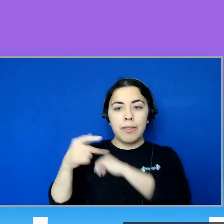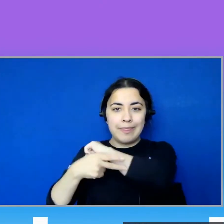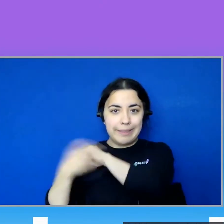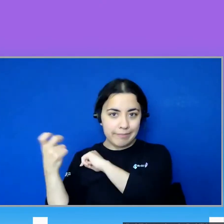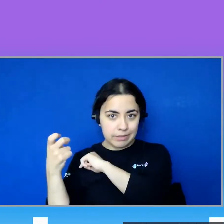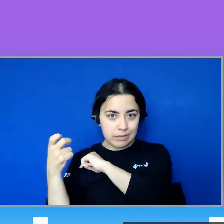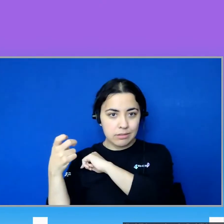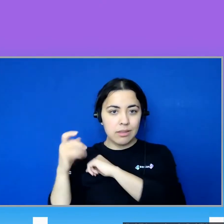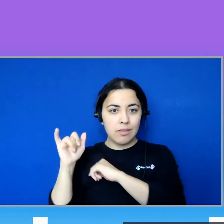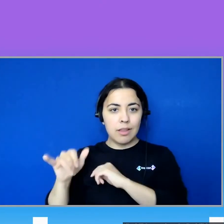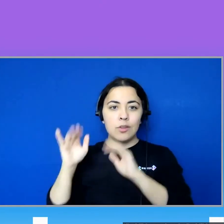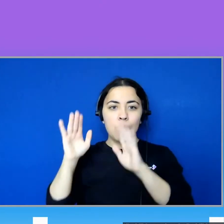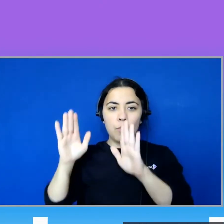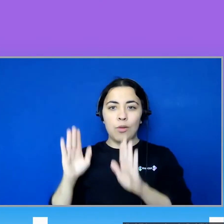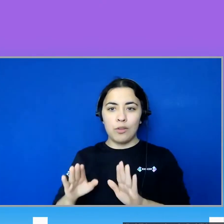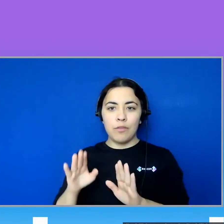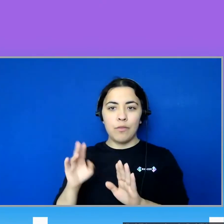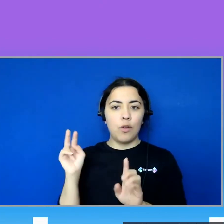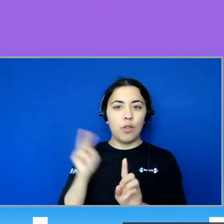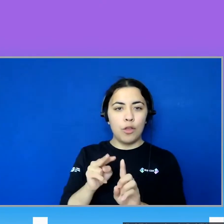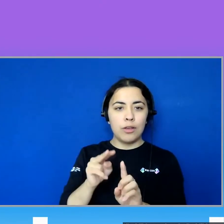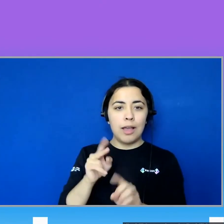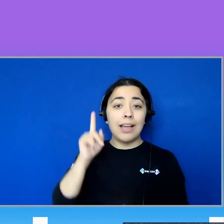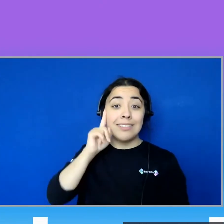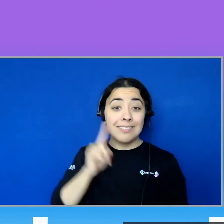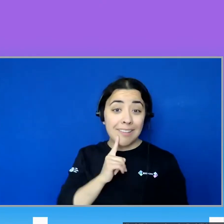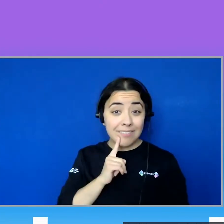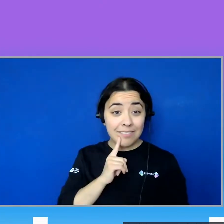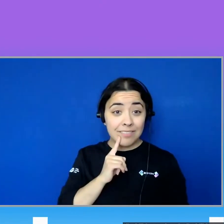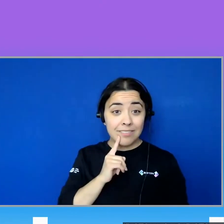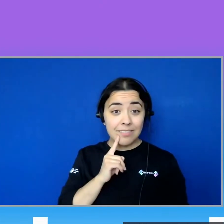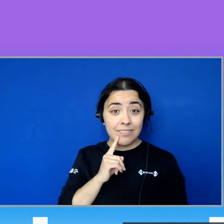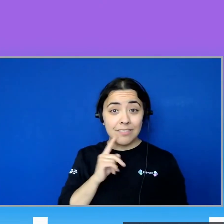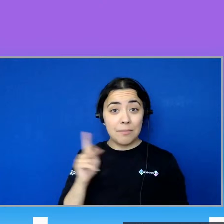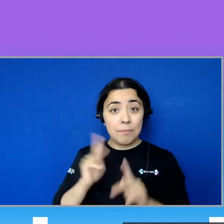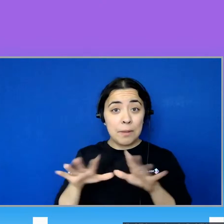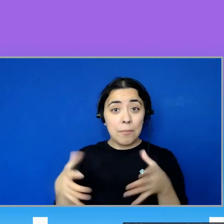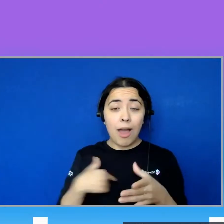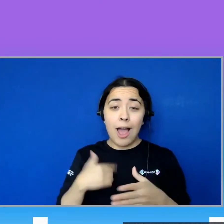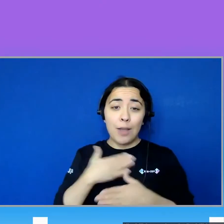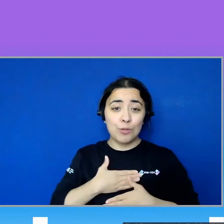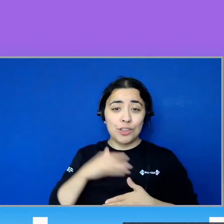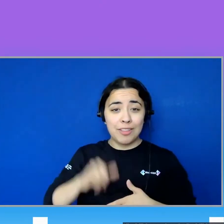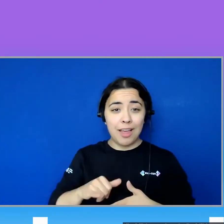which really is a incredible